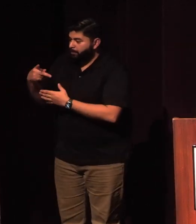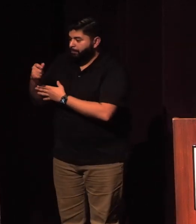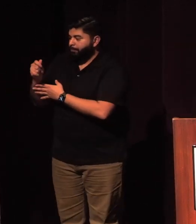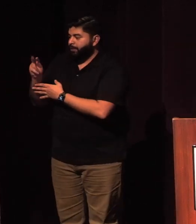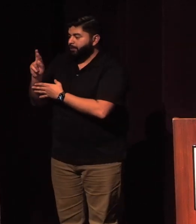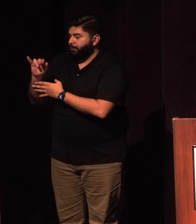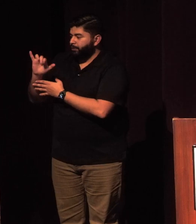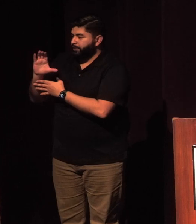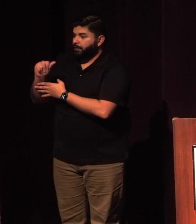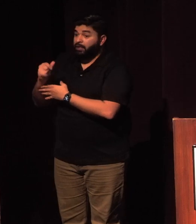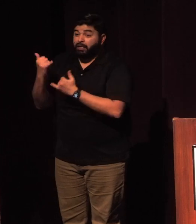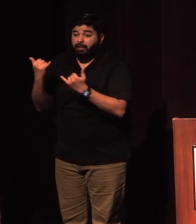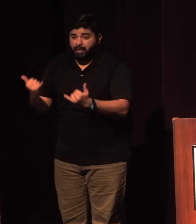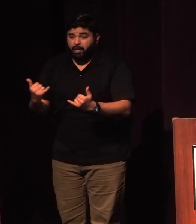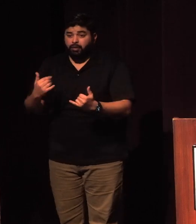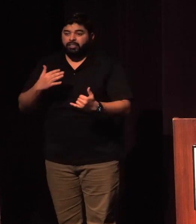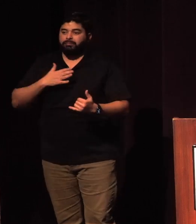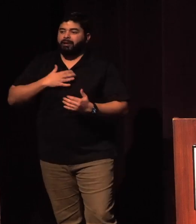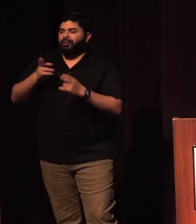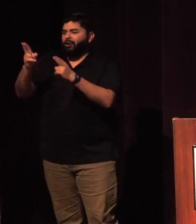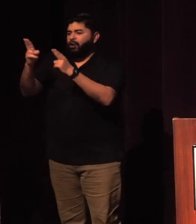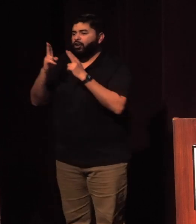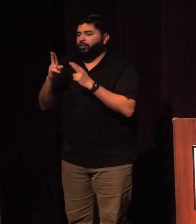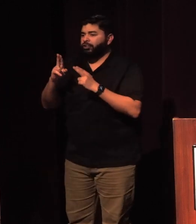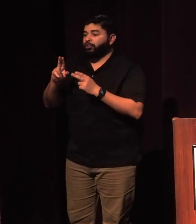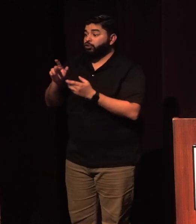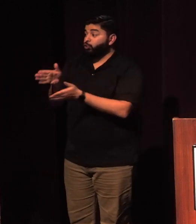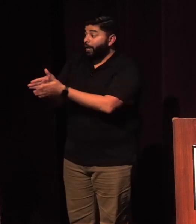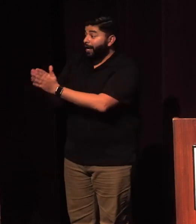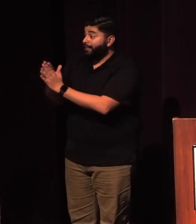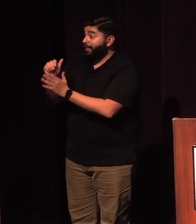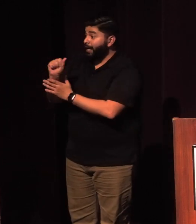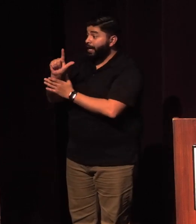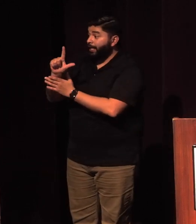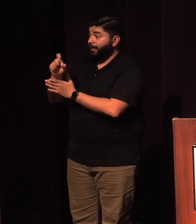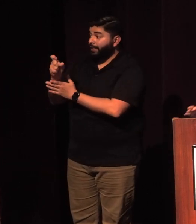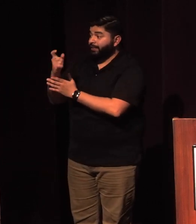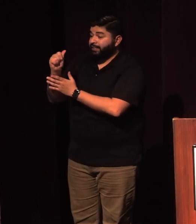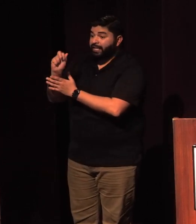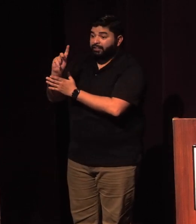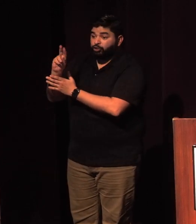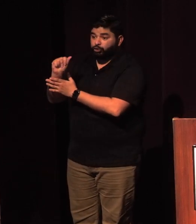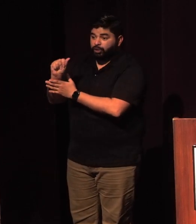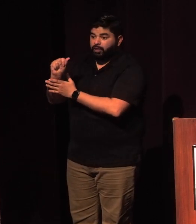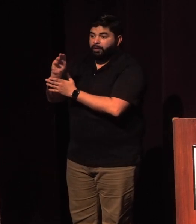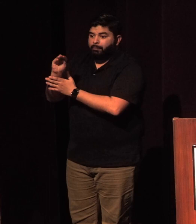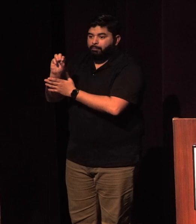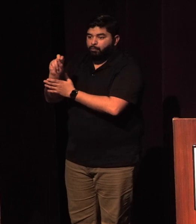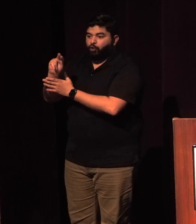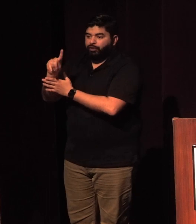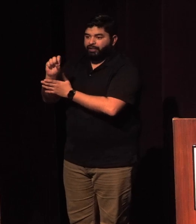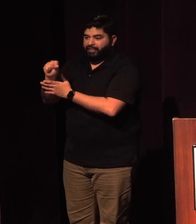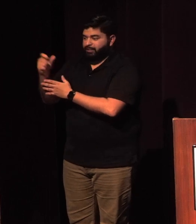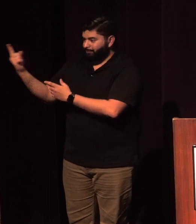»: Thank you, very much Patricia. At this point it is my absolute honor to ask Alexandra Montes de Oca to the